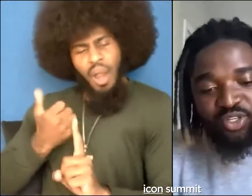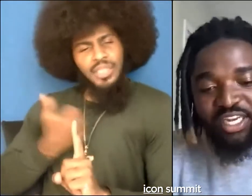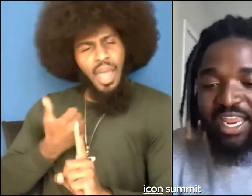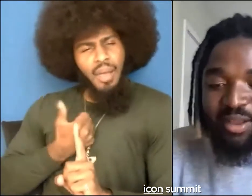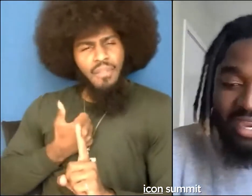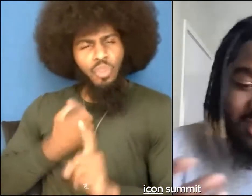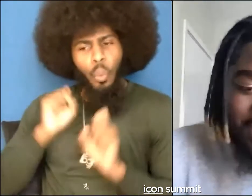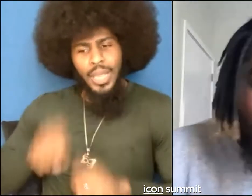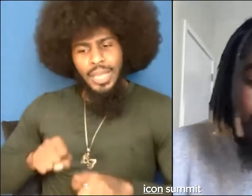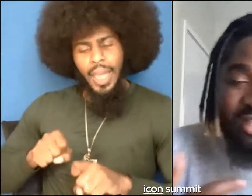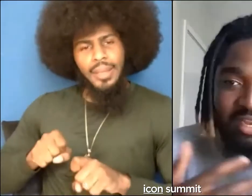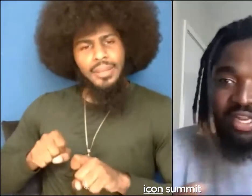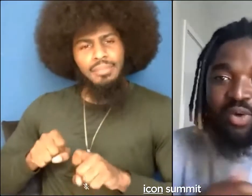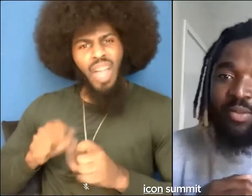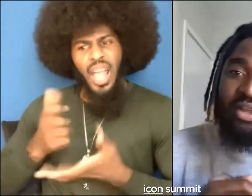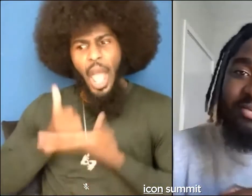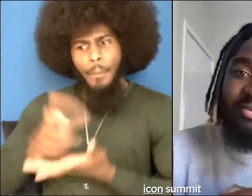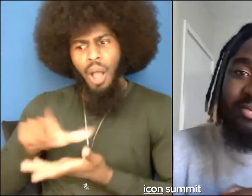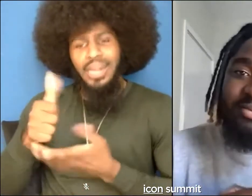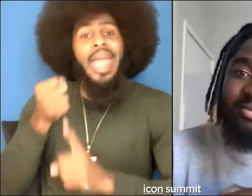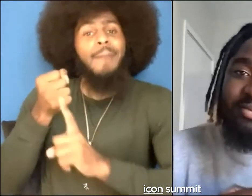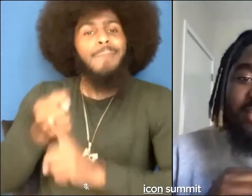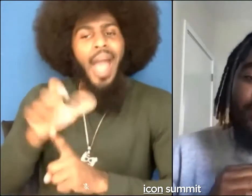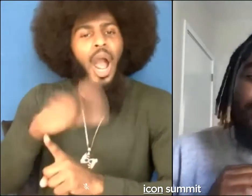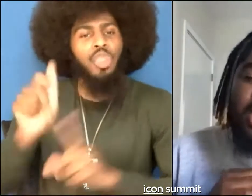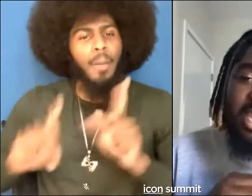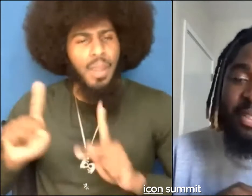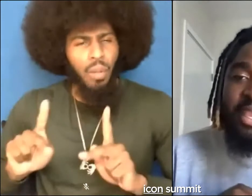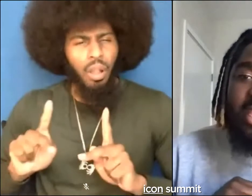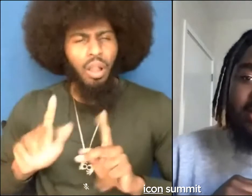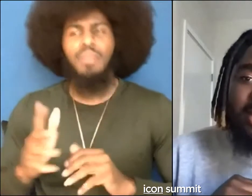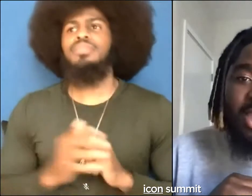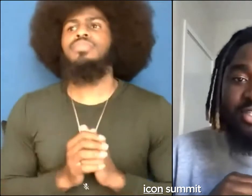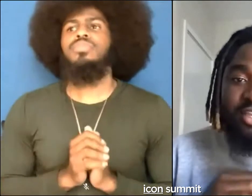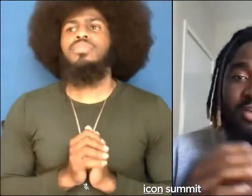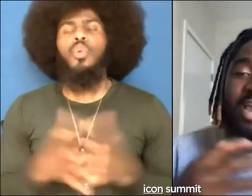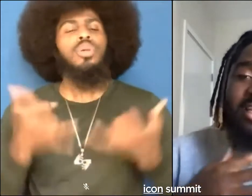So today, my talk, like really what I want to talk about and give you today is about